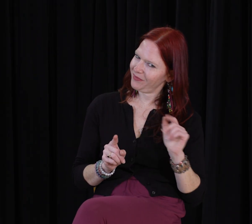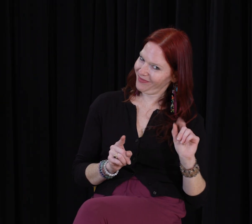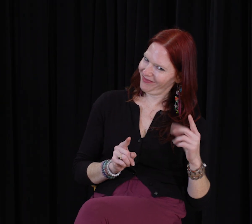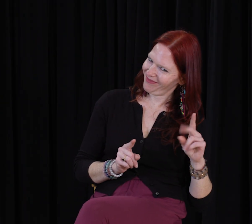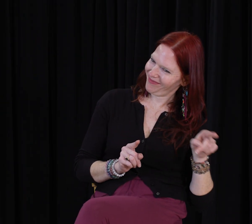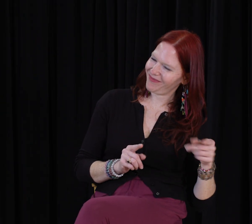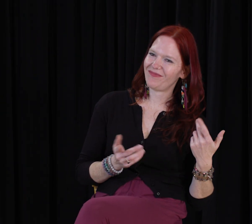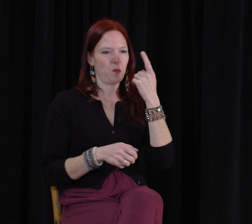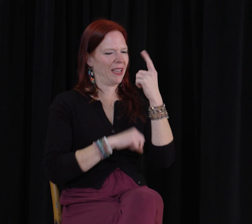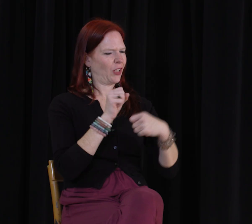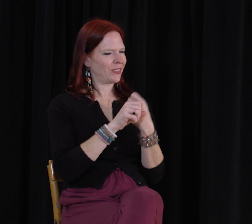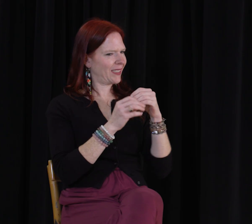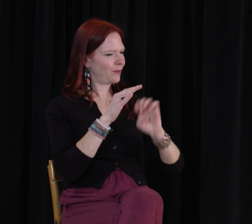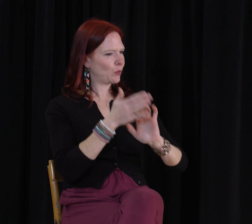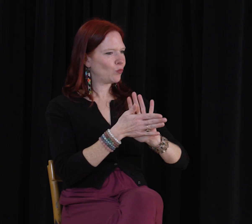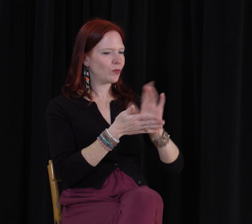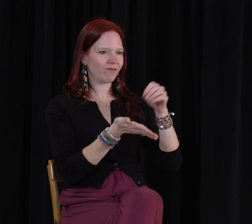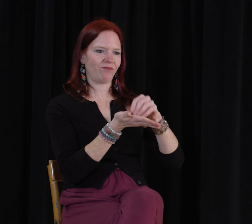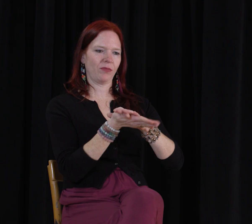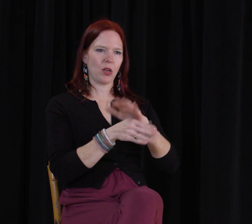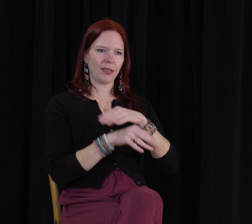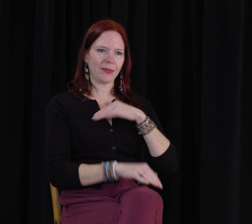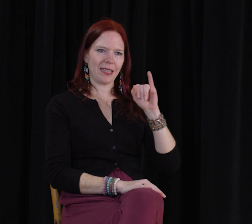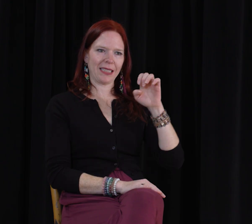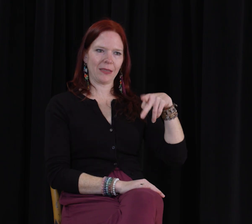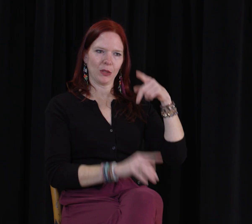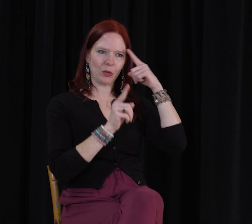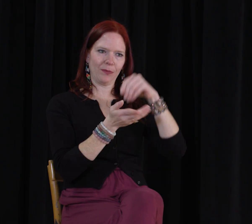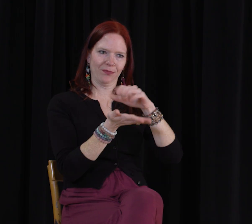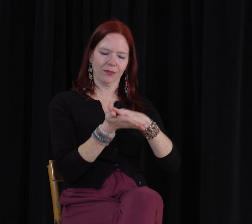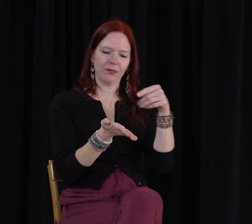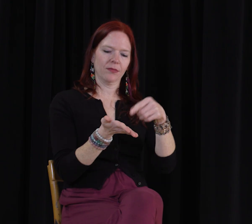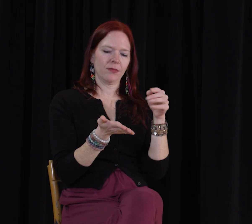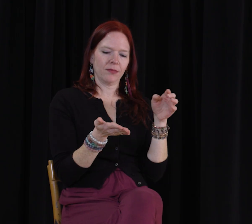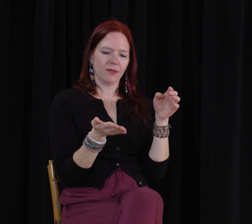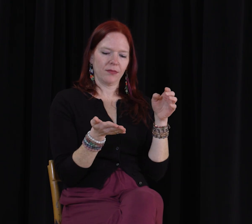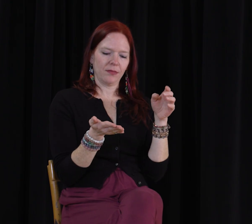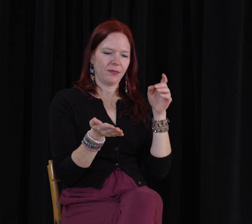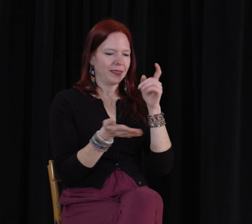But really, it was likely the ADHD. One year in elementary school, my IEP had a note saying I needed to